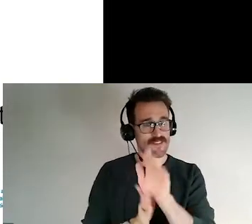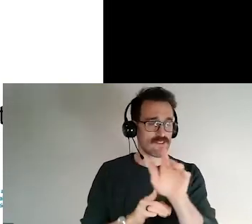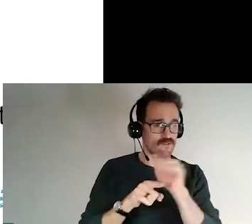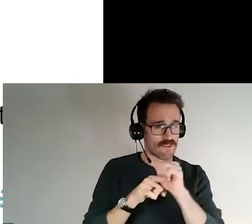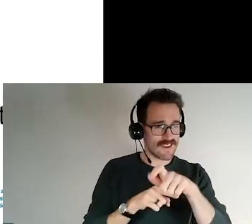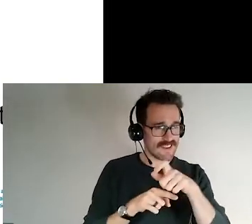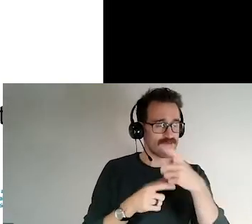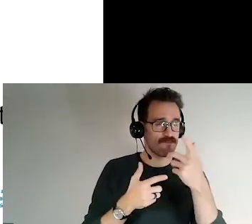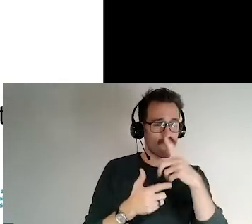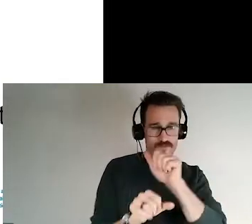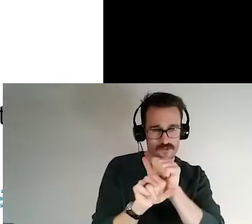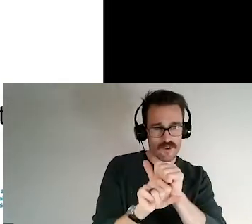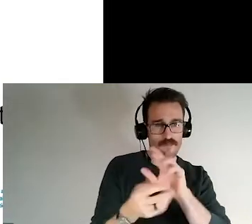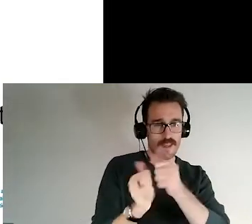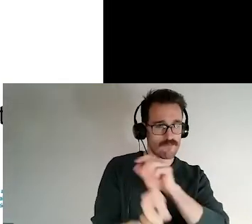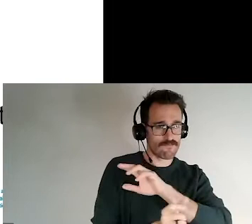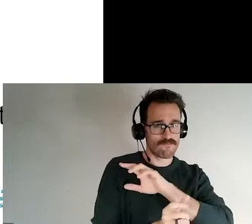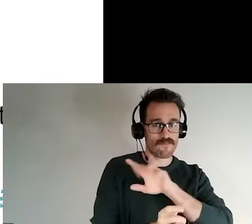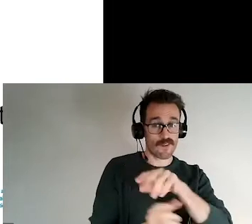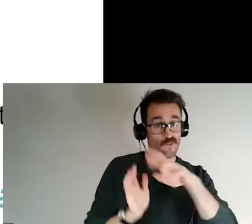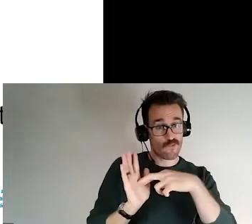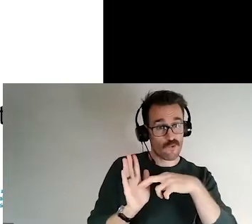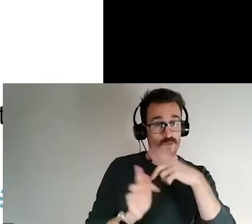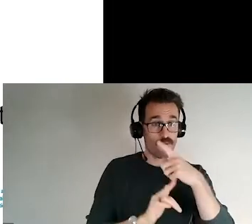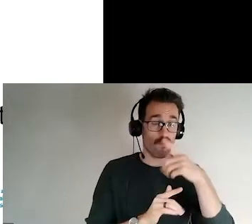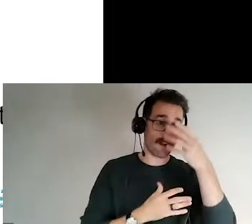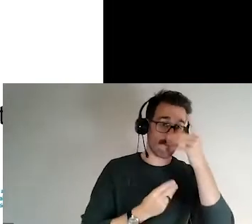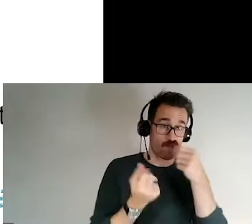And their role in the communication support process and they often note conditions where